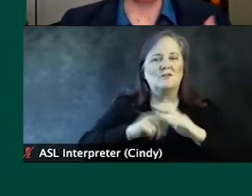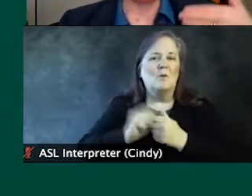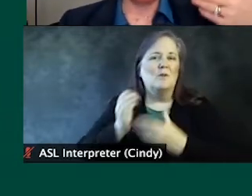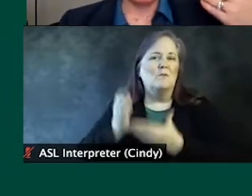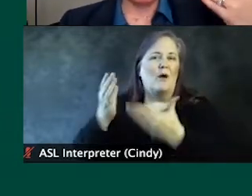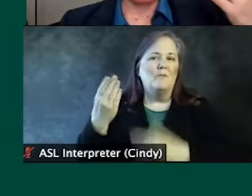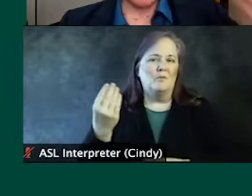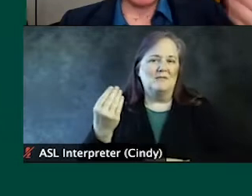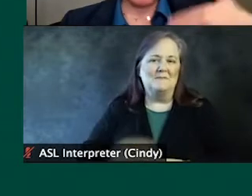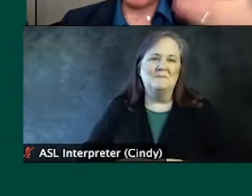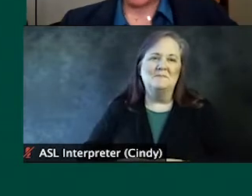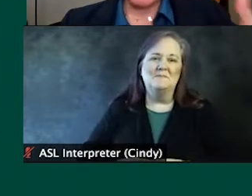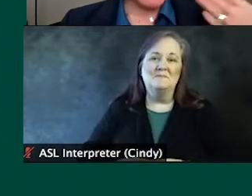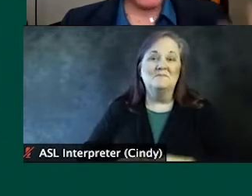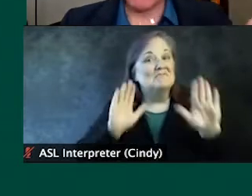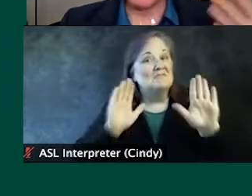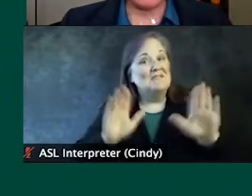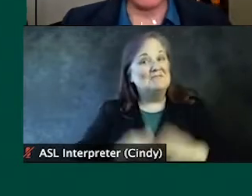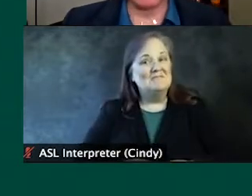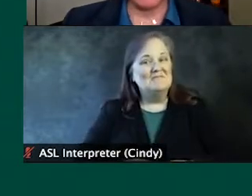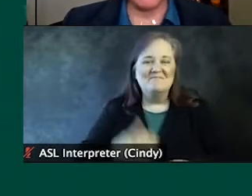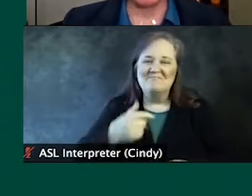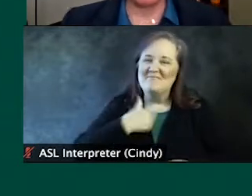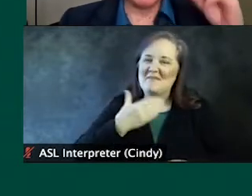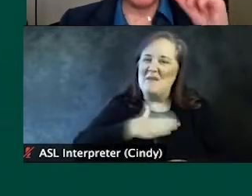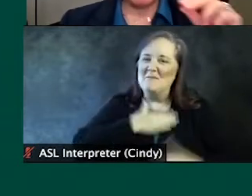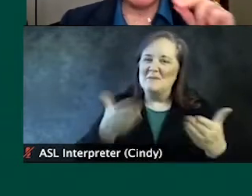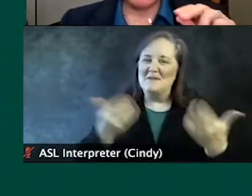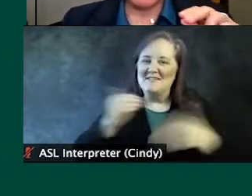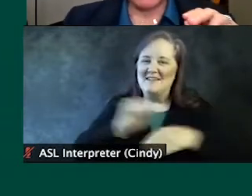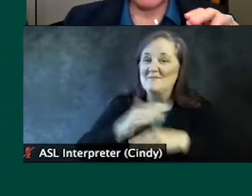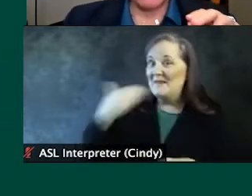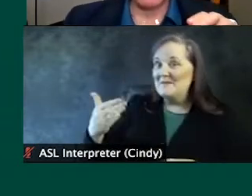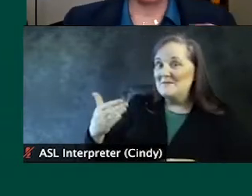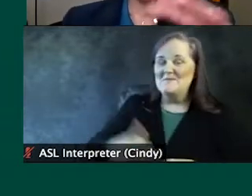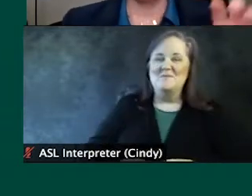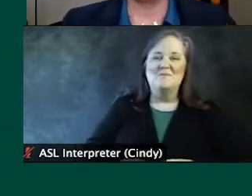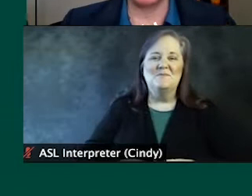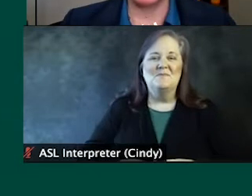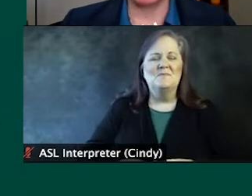And as we're doing that, if questions come up for you, once we're done explaining that initiative we'll take questions.